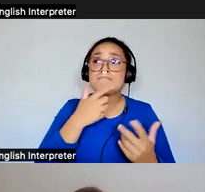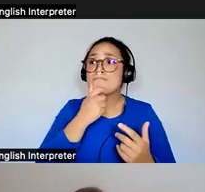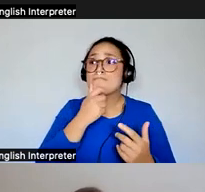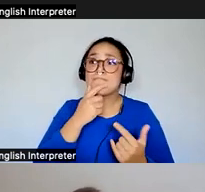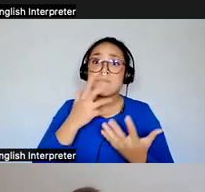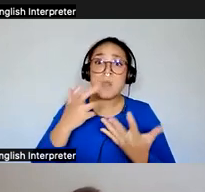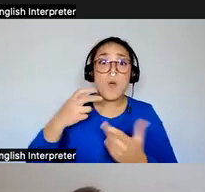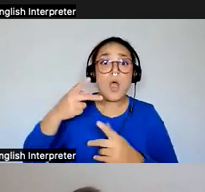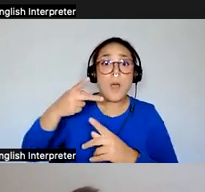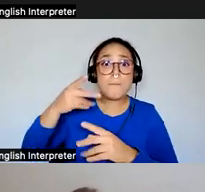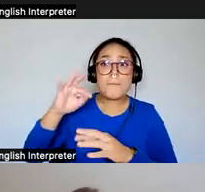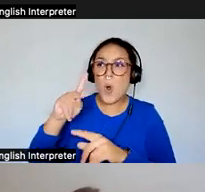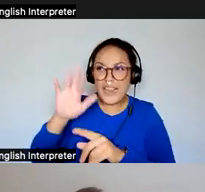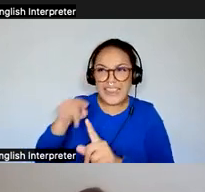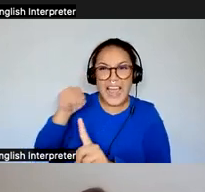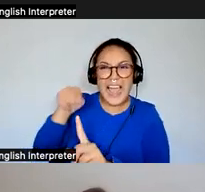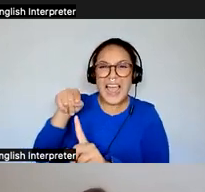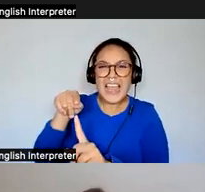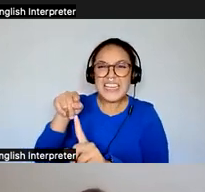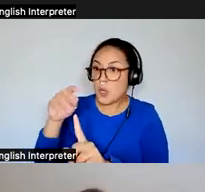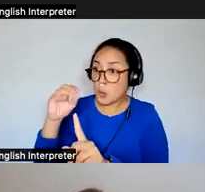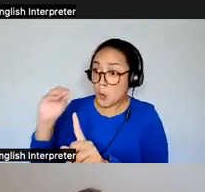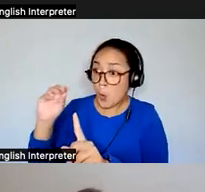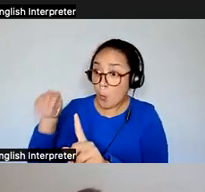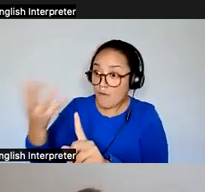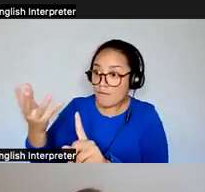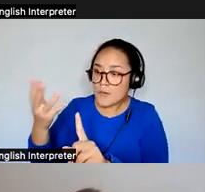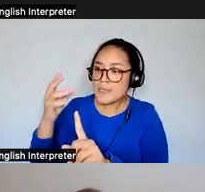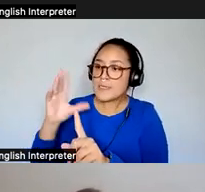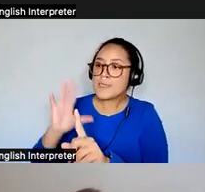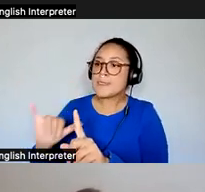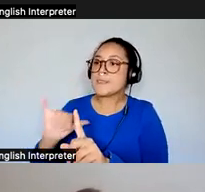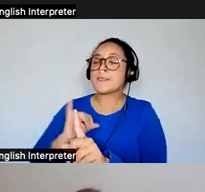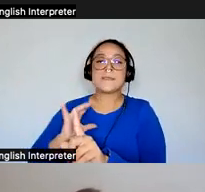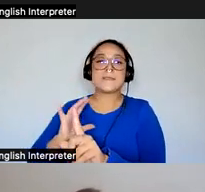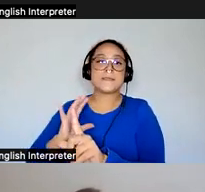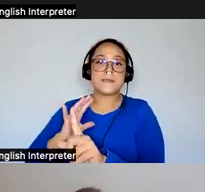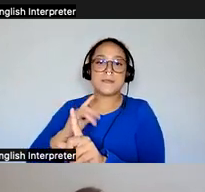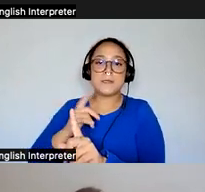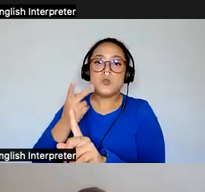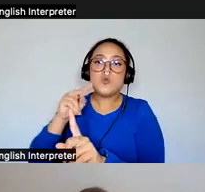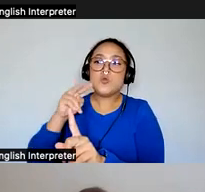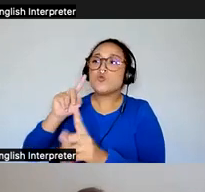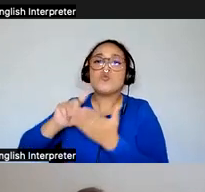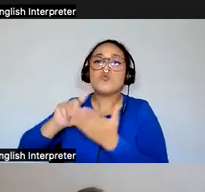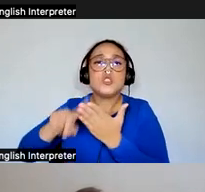there is a park that's nearby, and maybe that would work well for you.